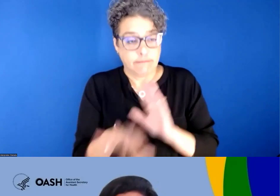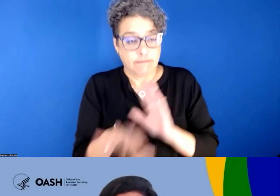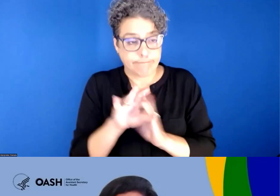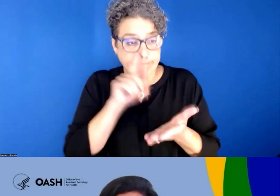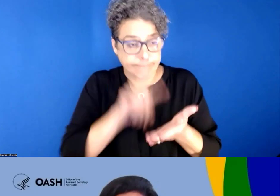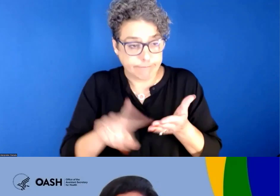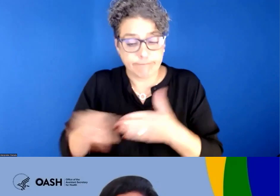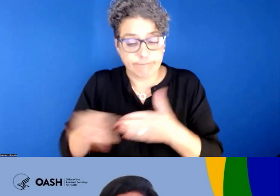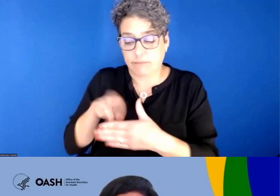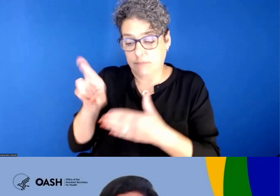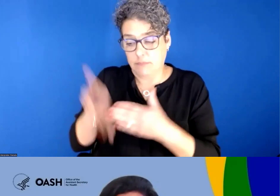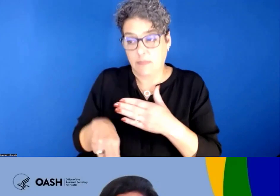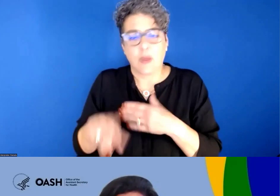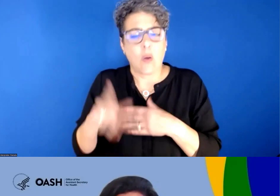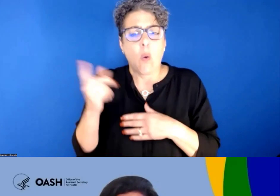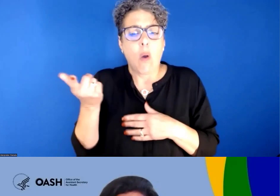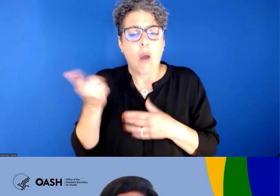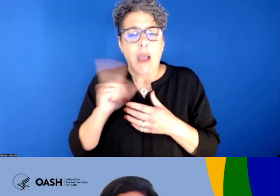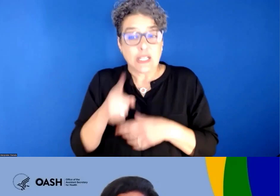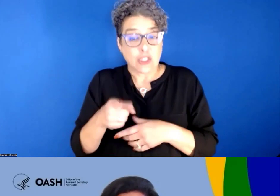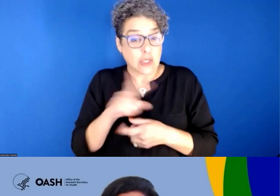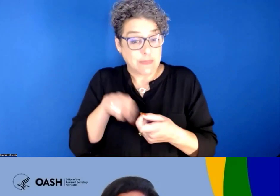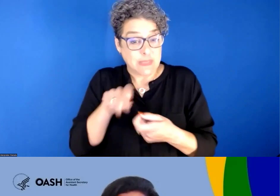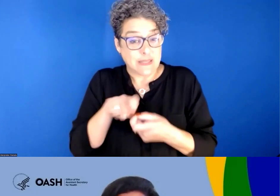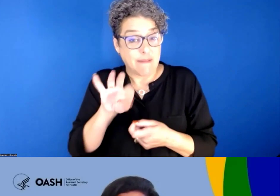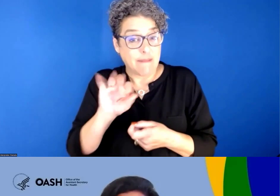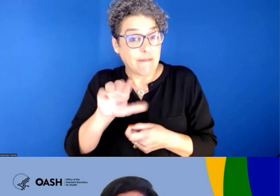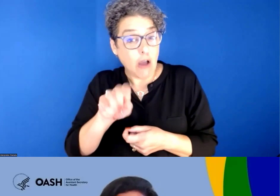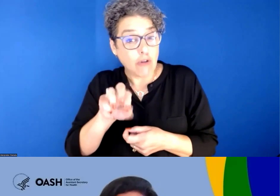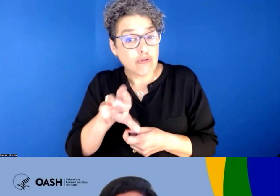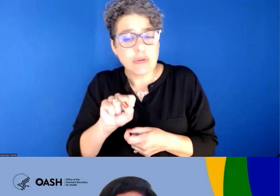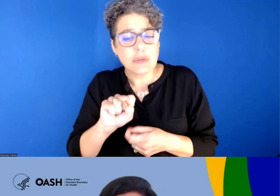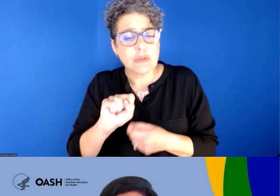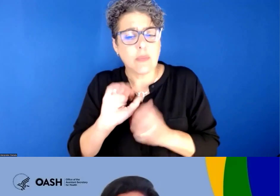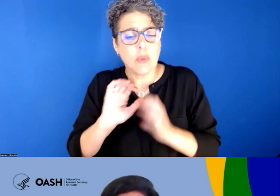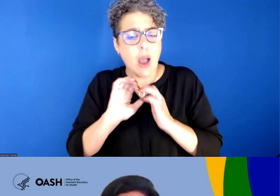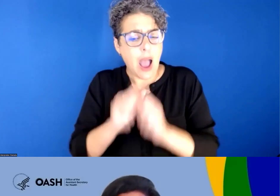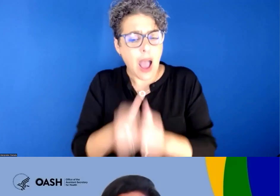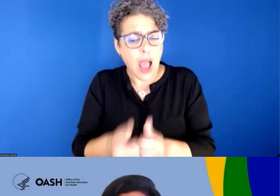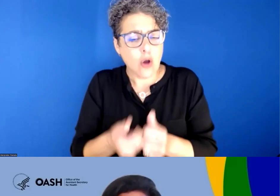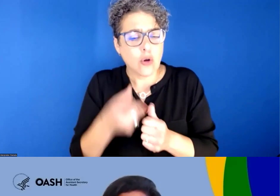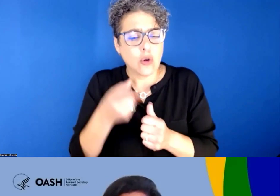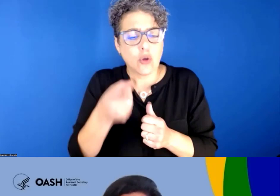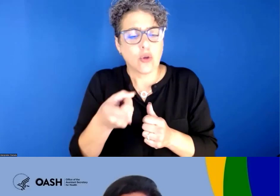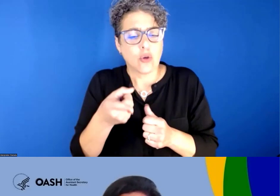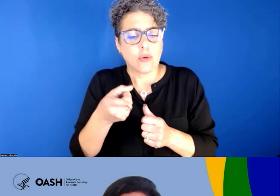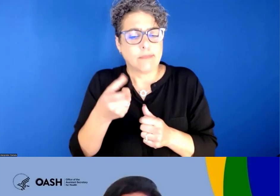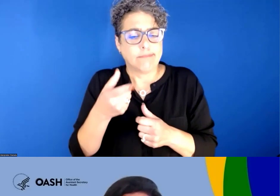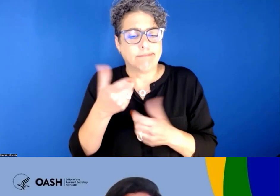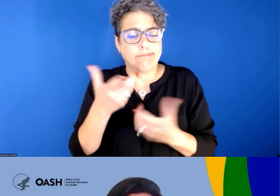Are there certain factors that kind of weigh .. What are the differences consequences that are imposed?